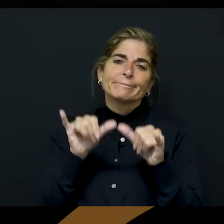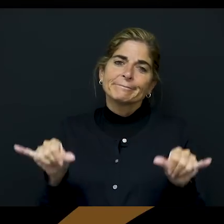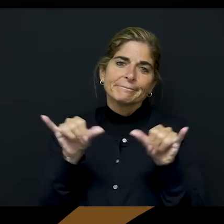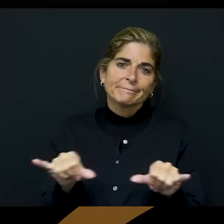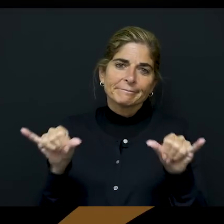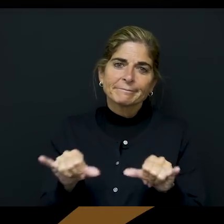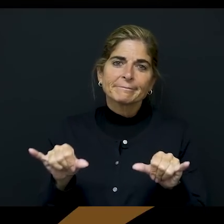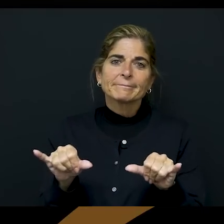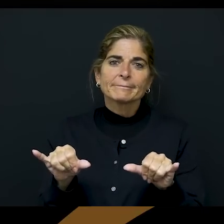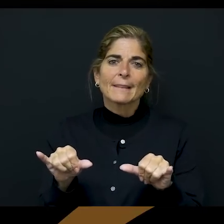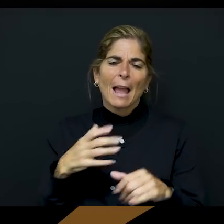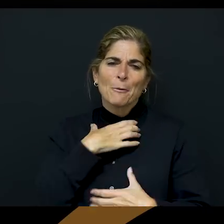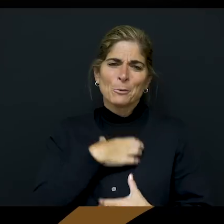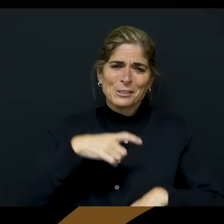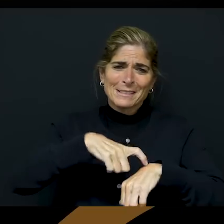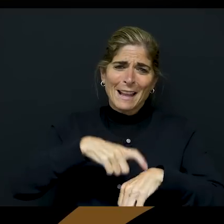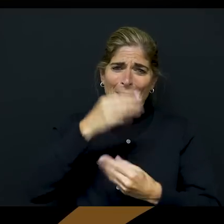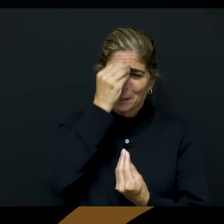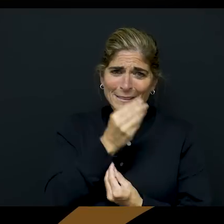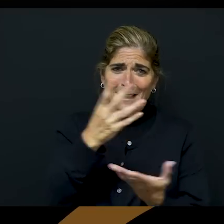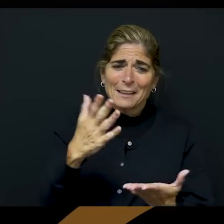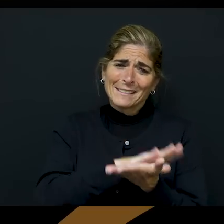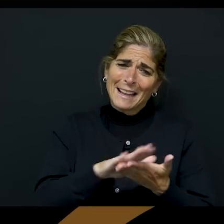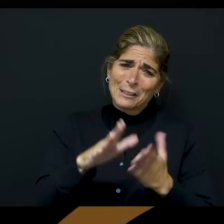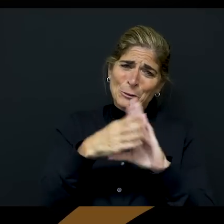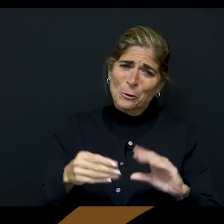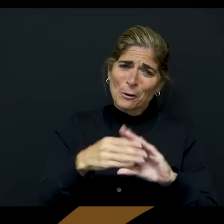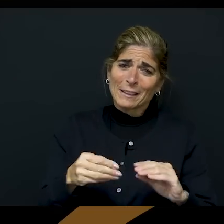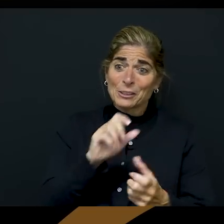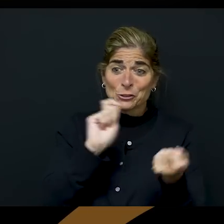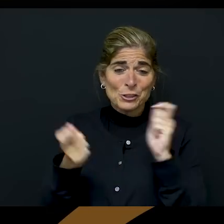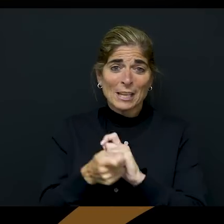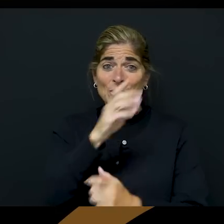and one that I wish I had the time to share today, because it's really nice. I wouldn't have it any other way.